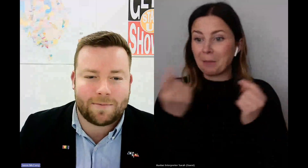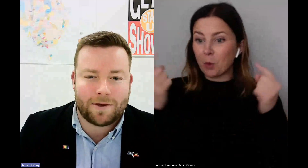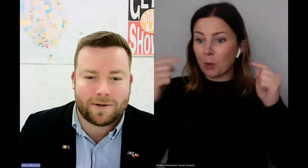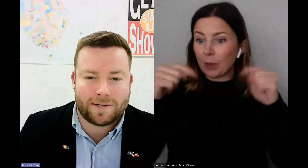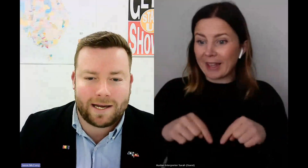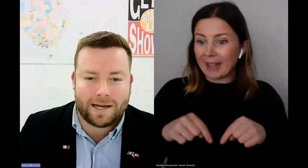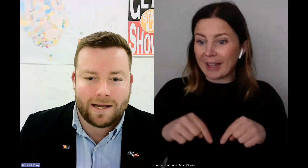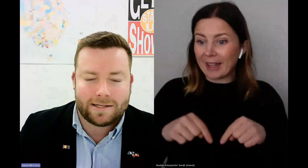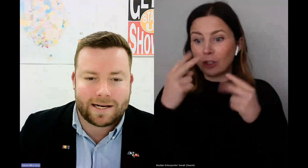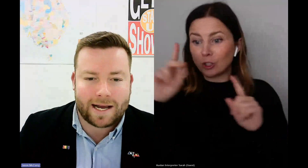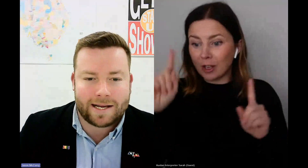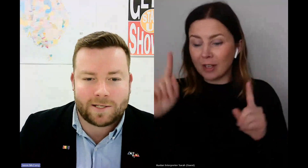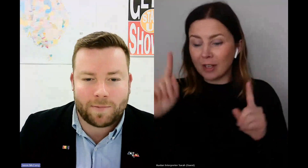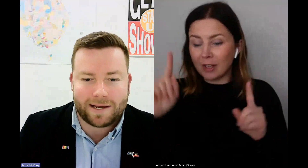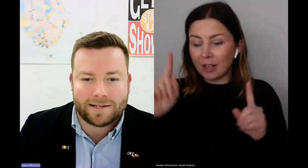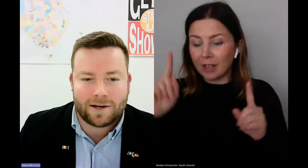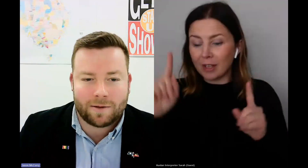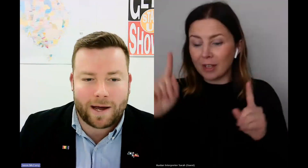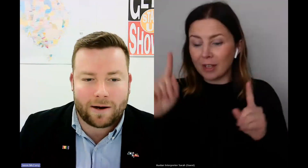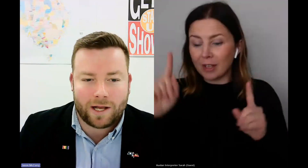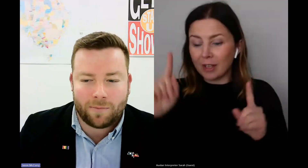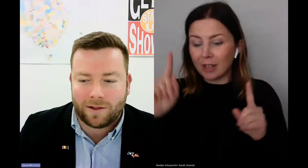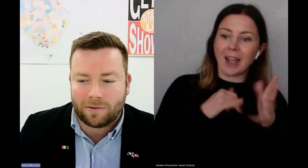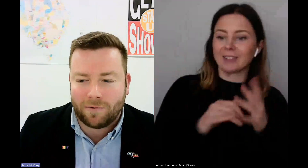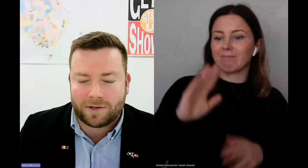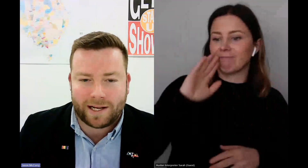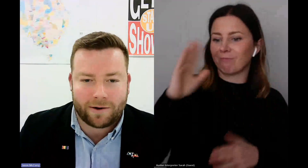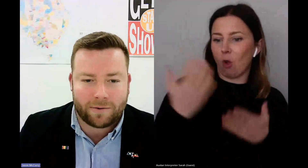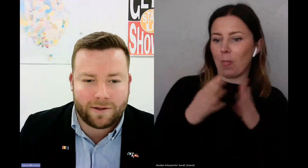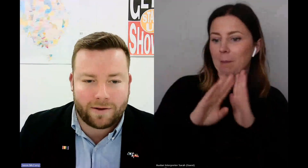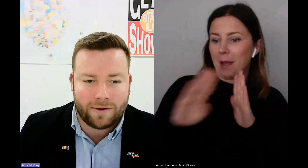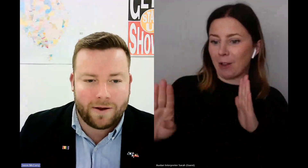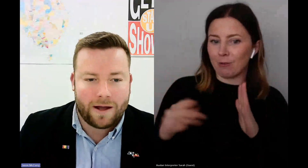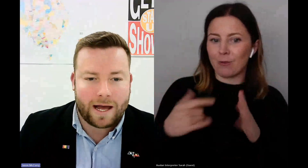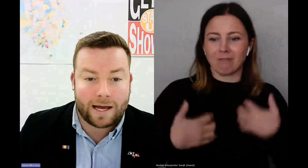some of you are here today as speakers on the panel and we look forward to